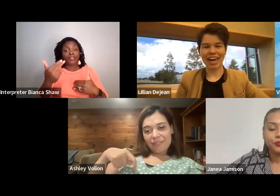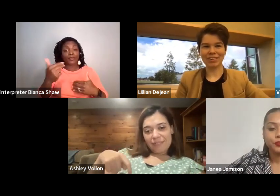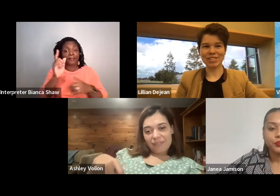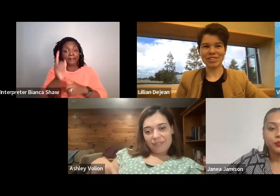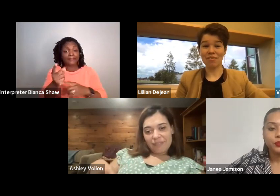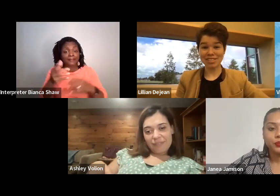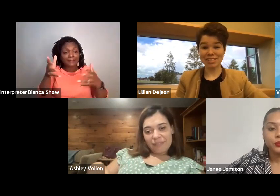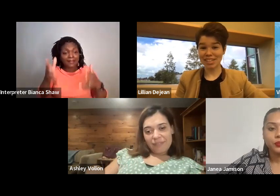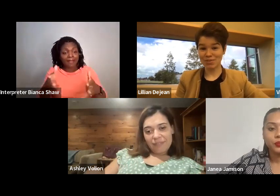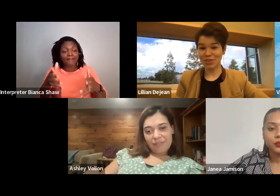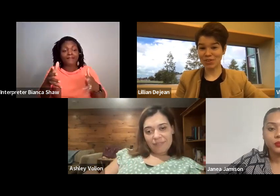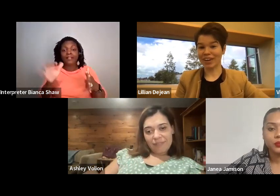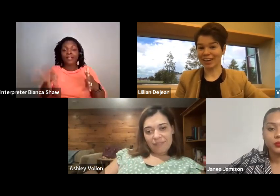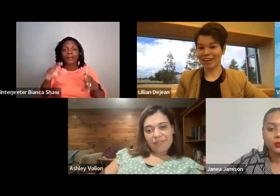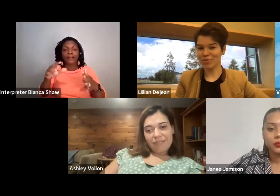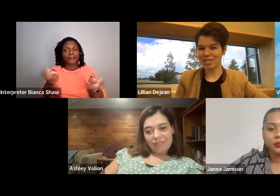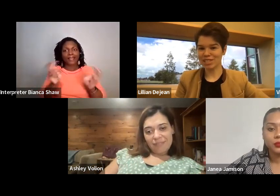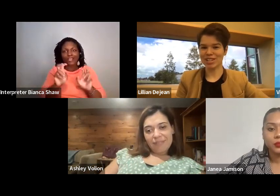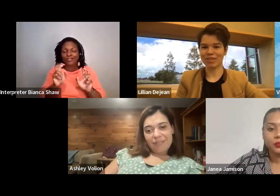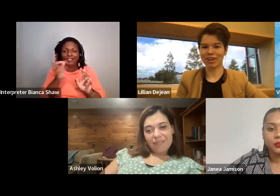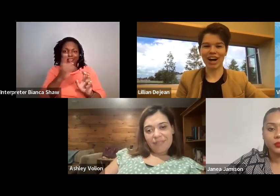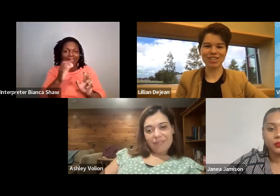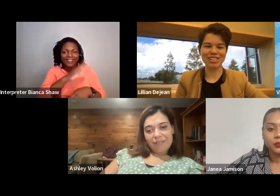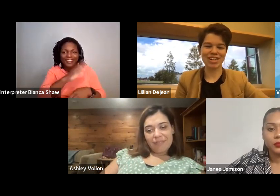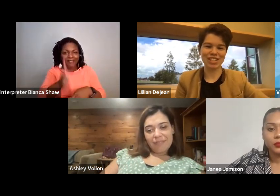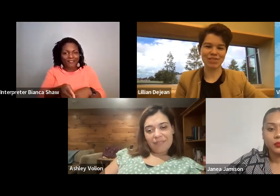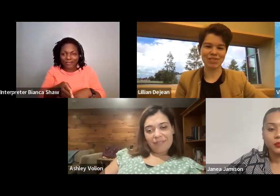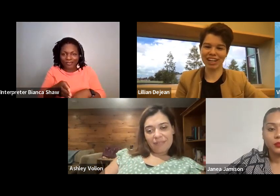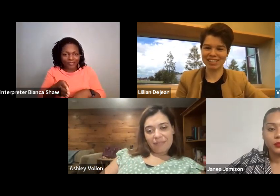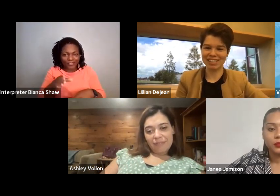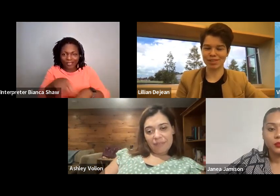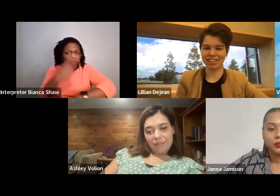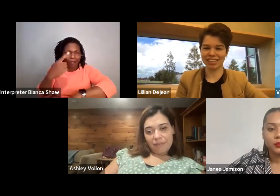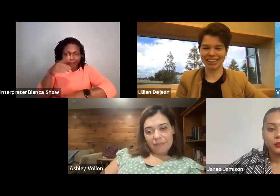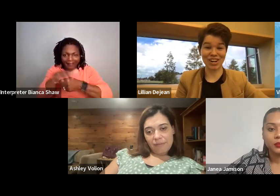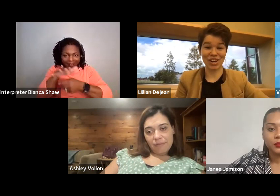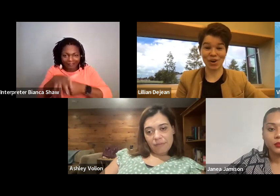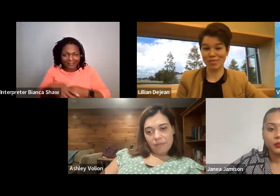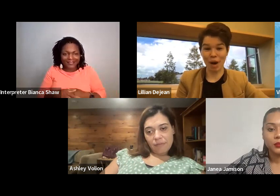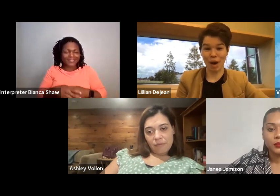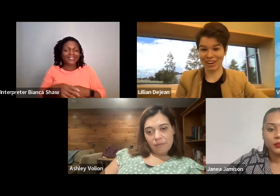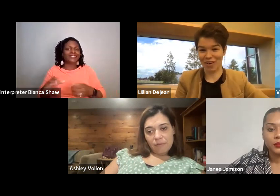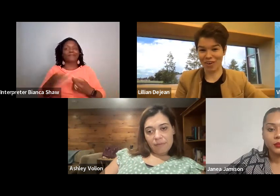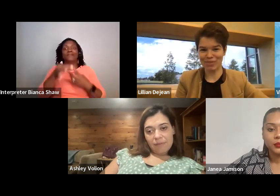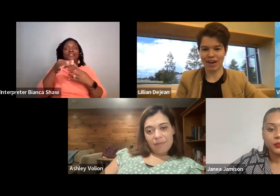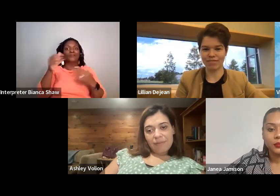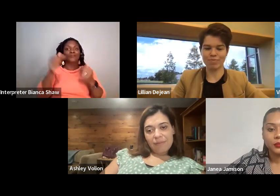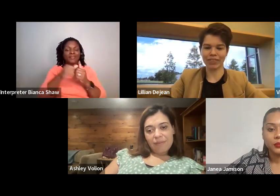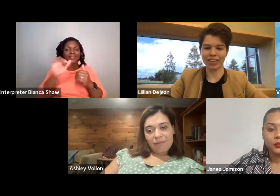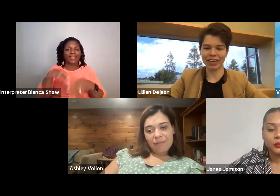These panels never seem to feel long enough, especially for our conversations on voting at the accessibility, because I know we could probably go on forever about this.